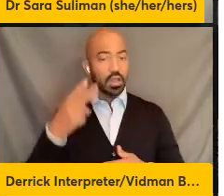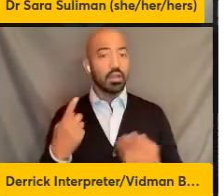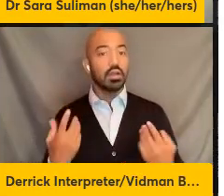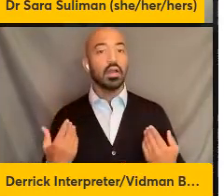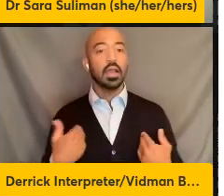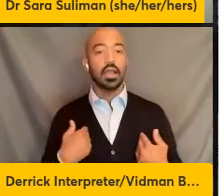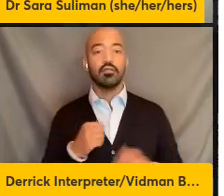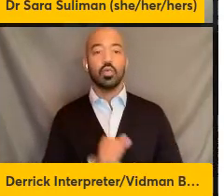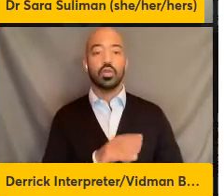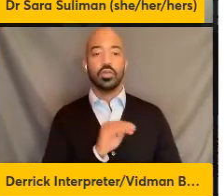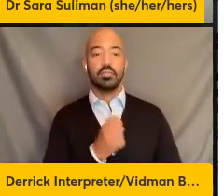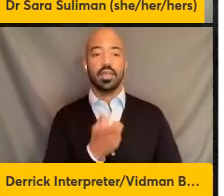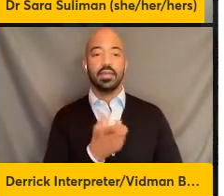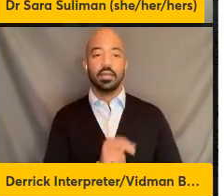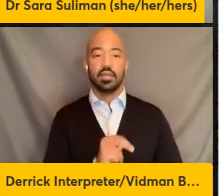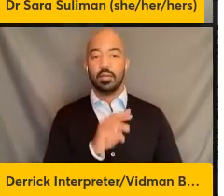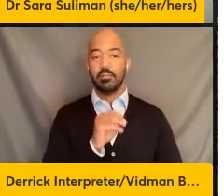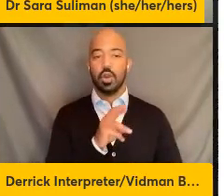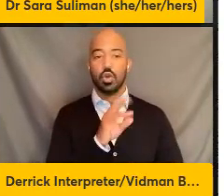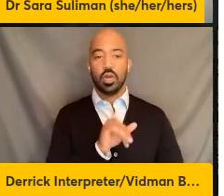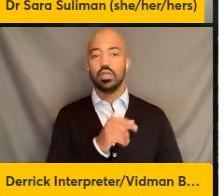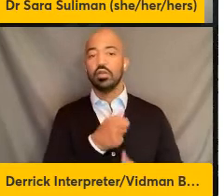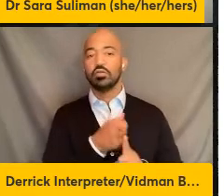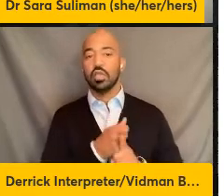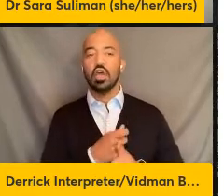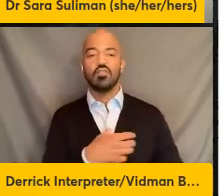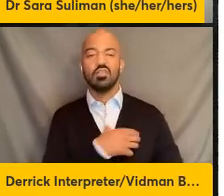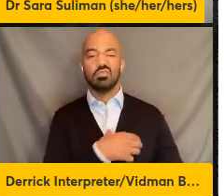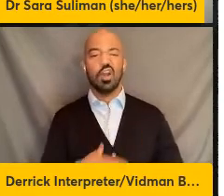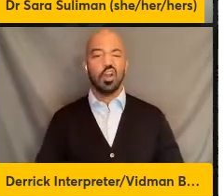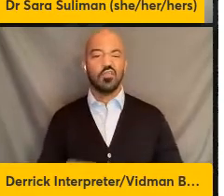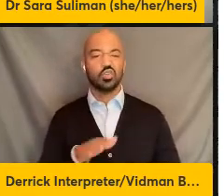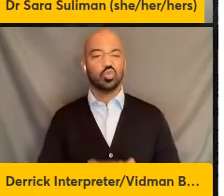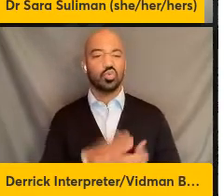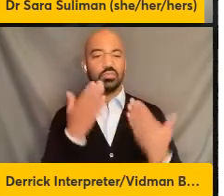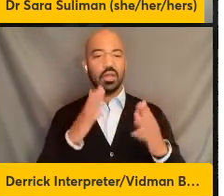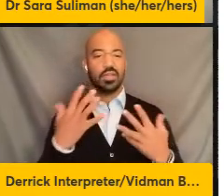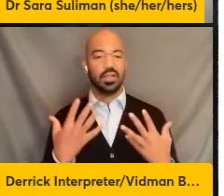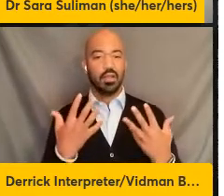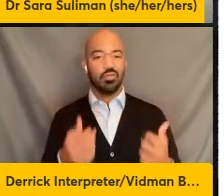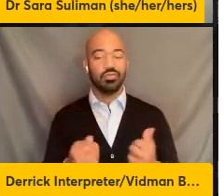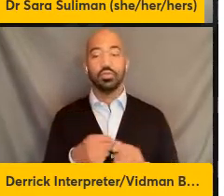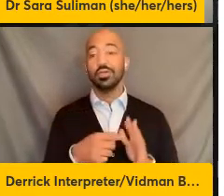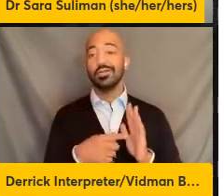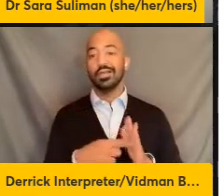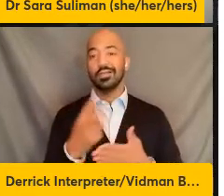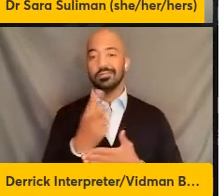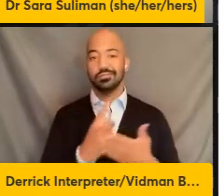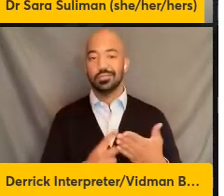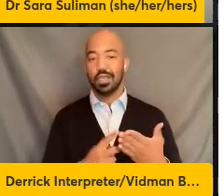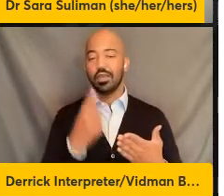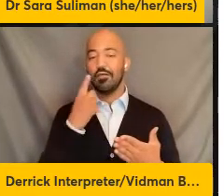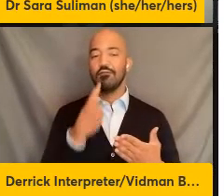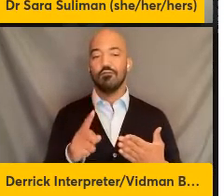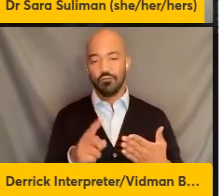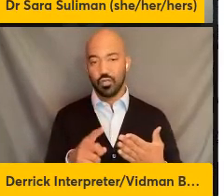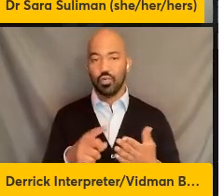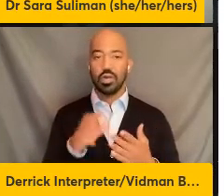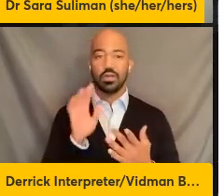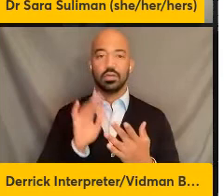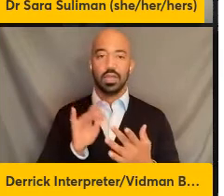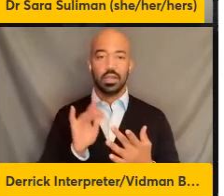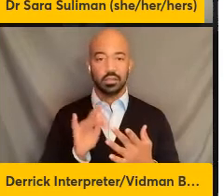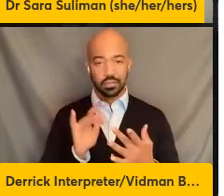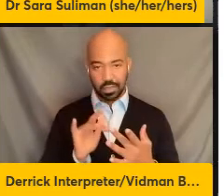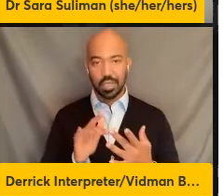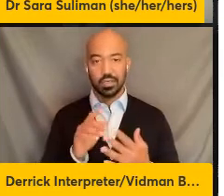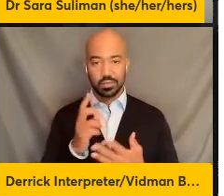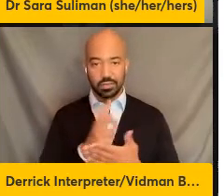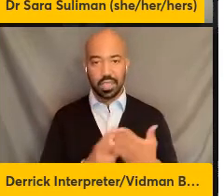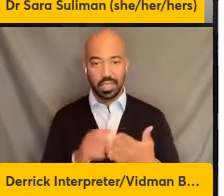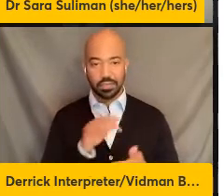is a professor at Harvard School of Public Health, where she led the design of this household contacts study in Lima, Peru. And